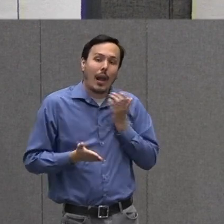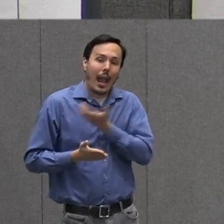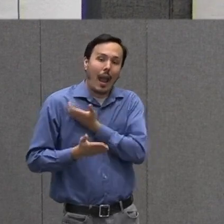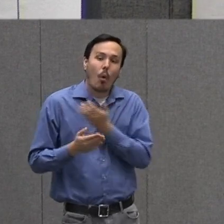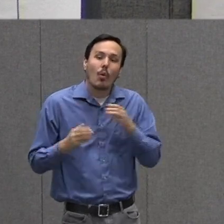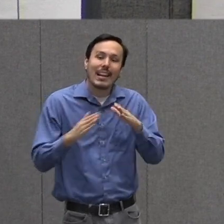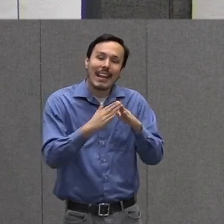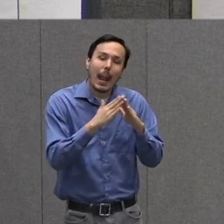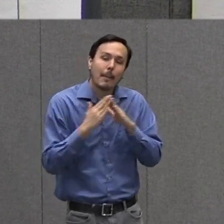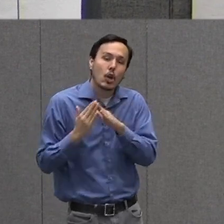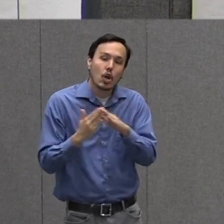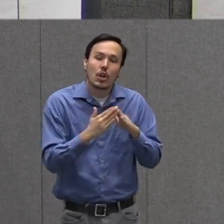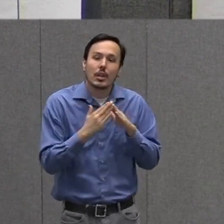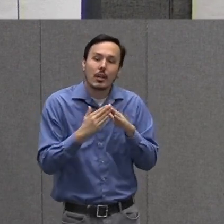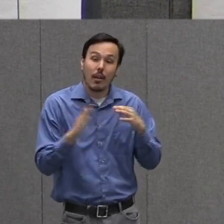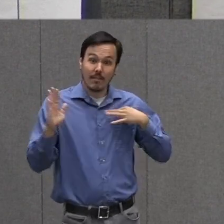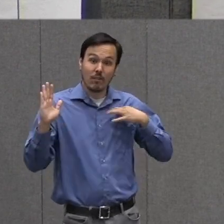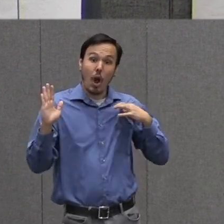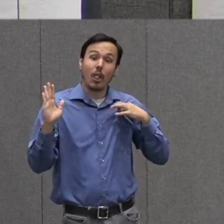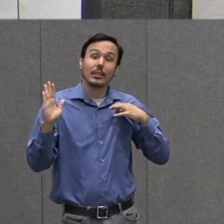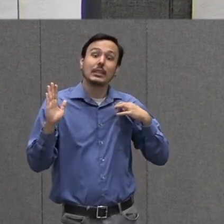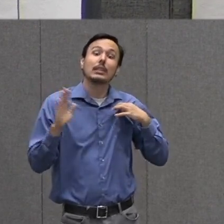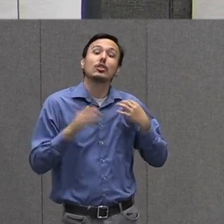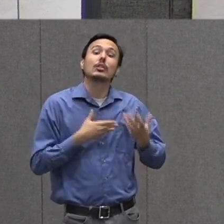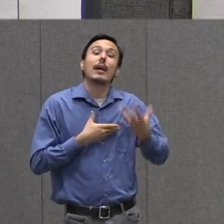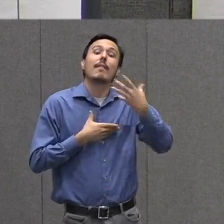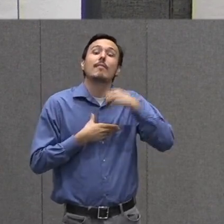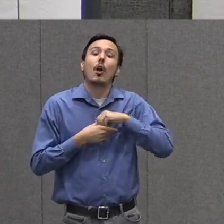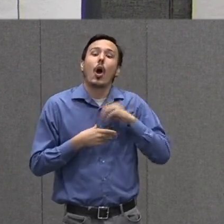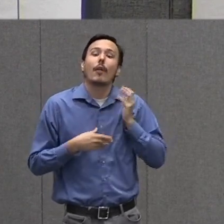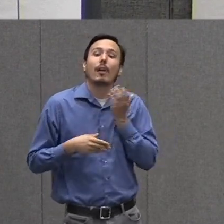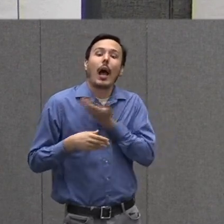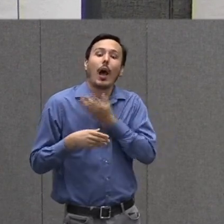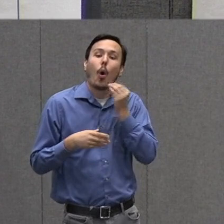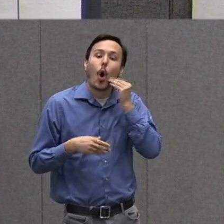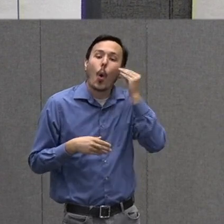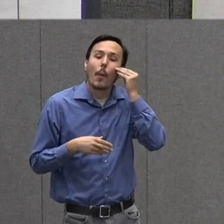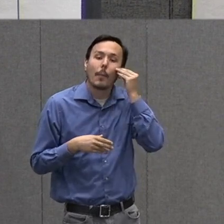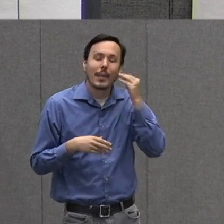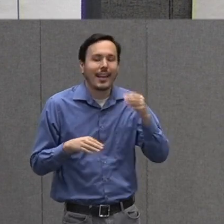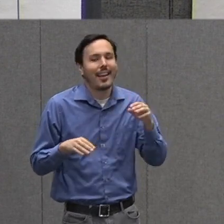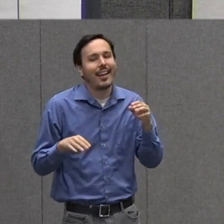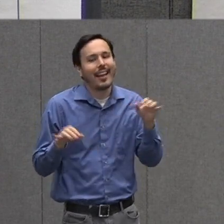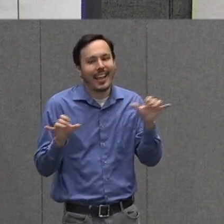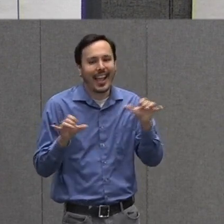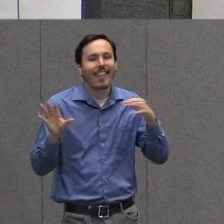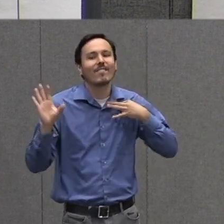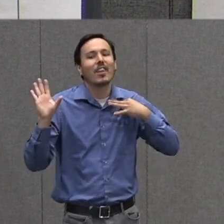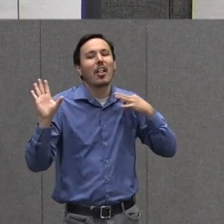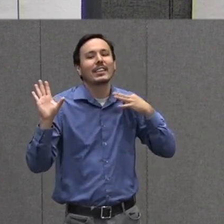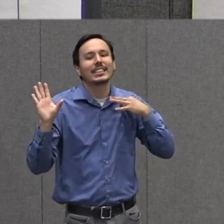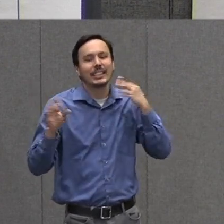volunteers within our homes, and volunteers around the world.